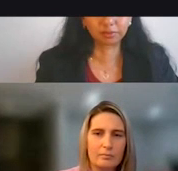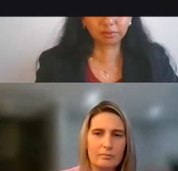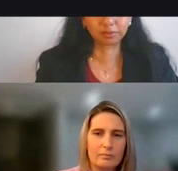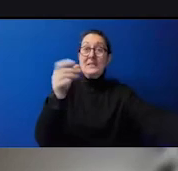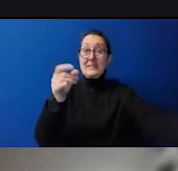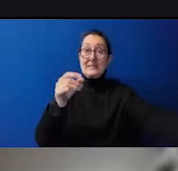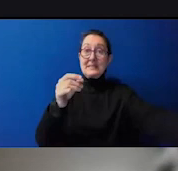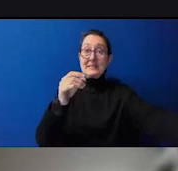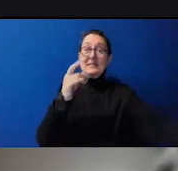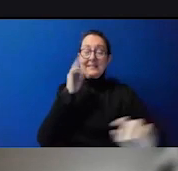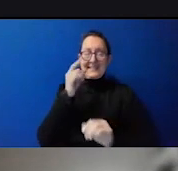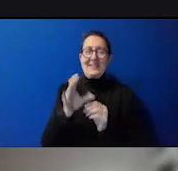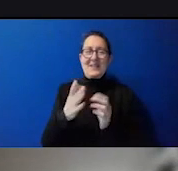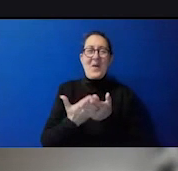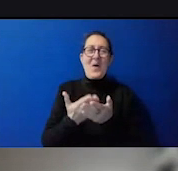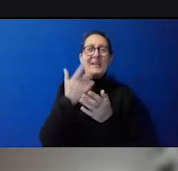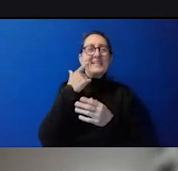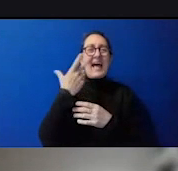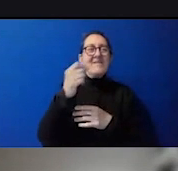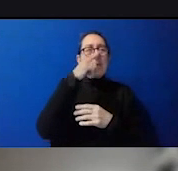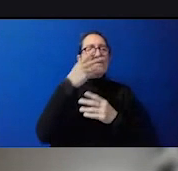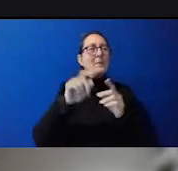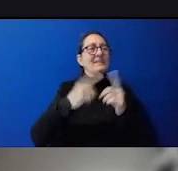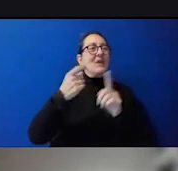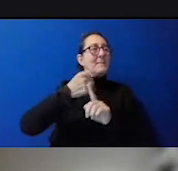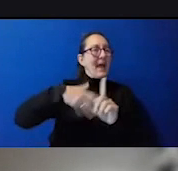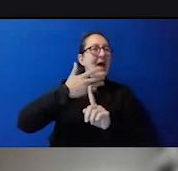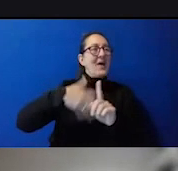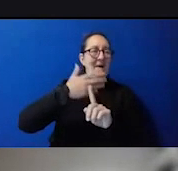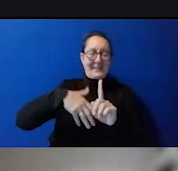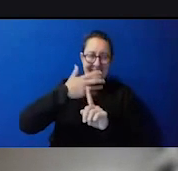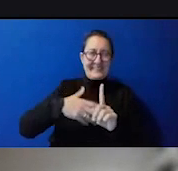so we assist people from different backgrounds with different support needs with all kinds of